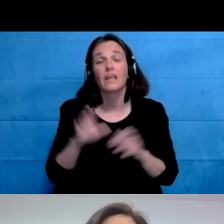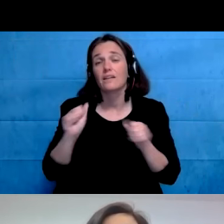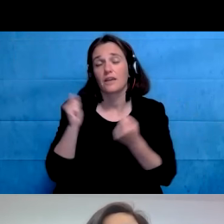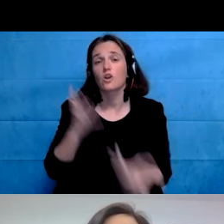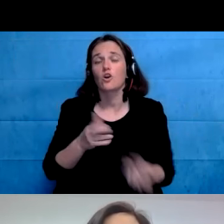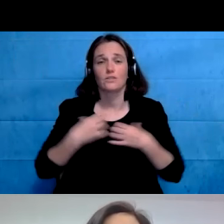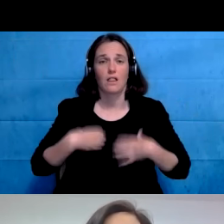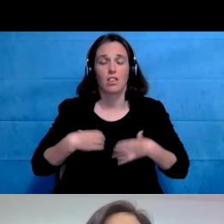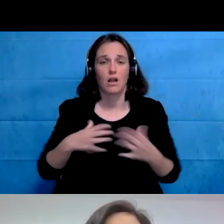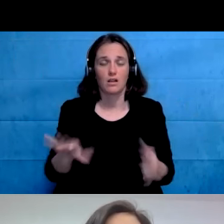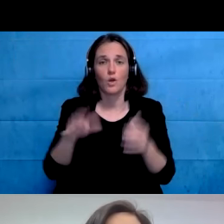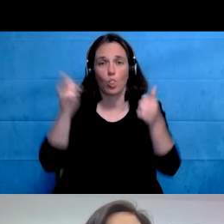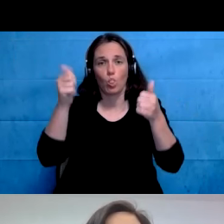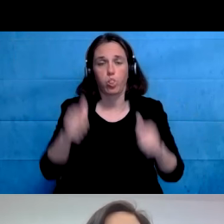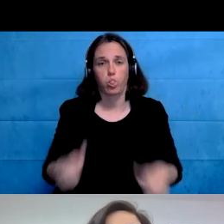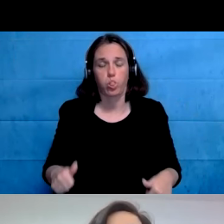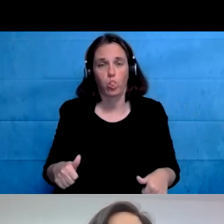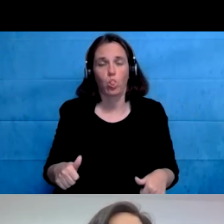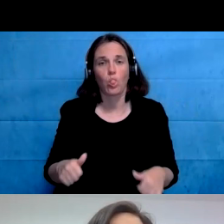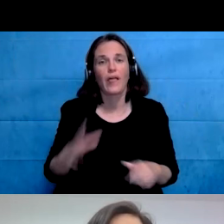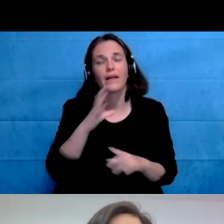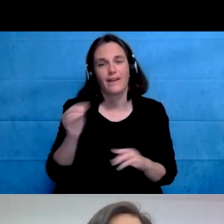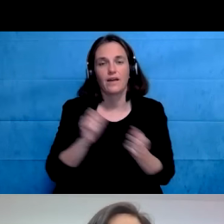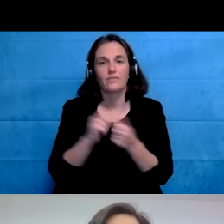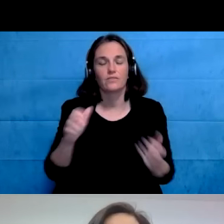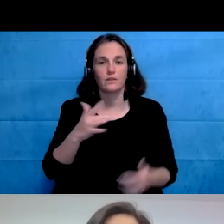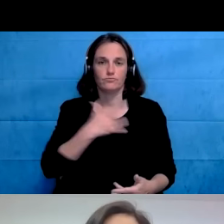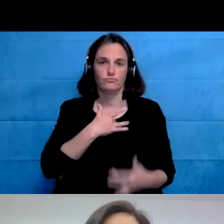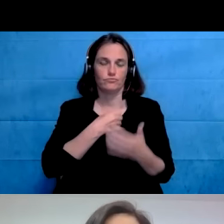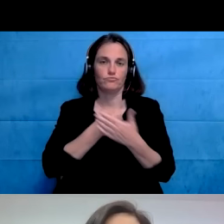and epithelial damage within the lungs. In the cardiovascular system, we're gonna see inflammation